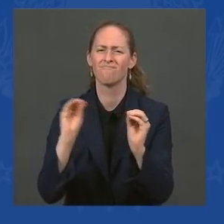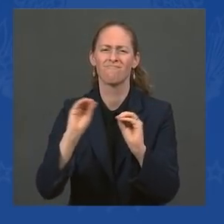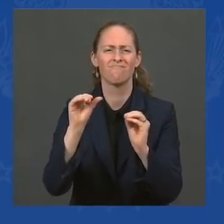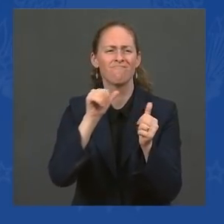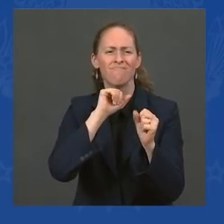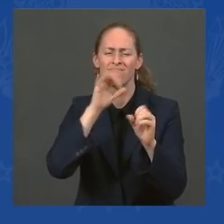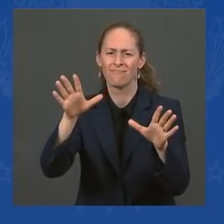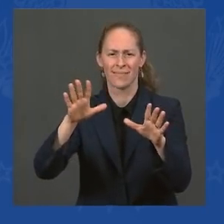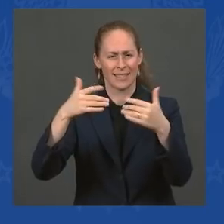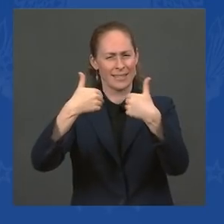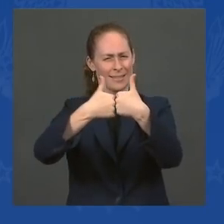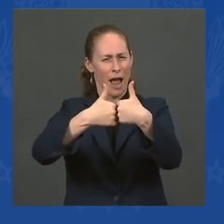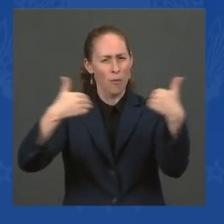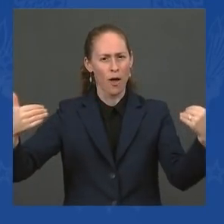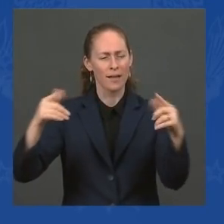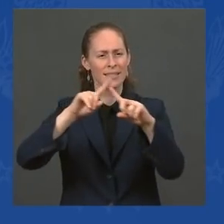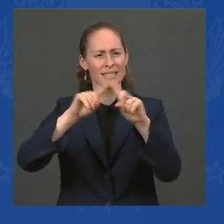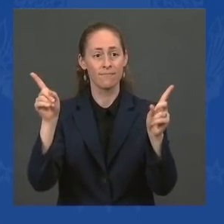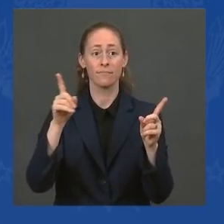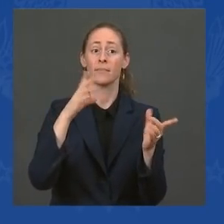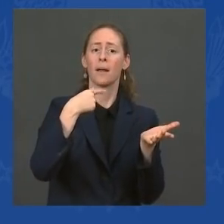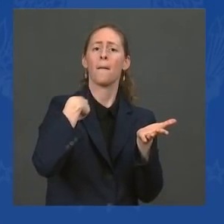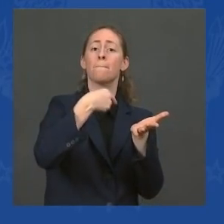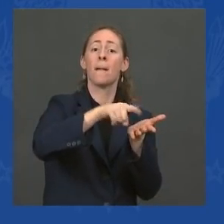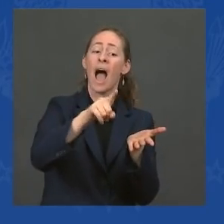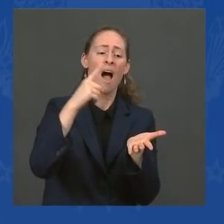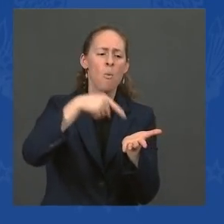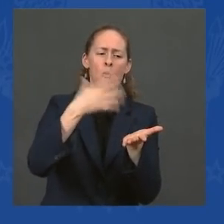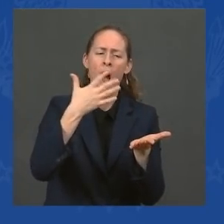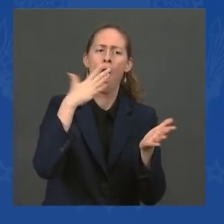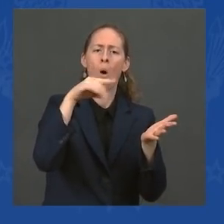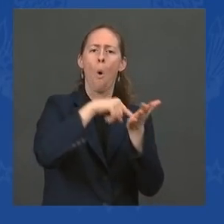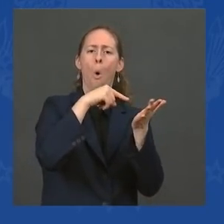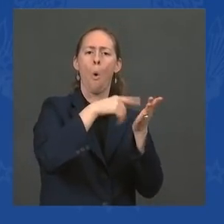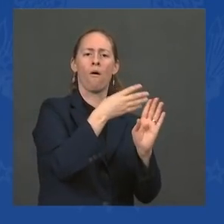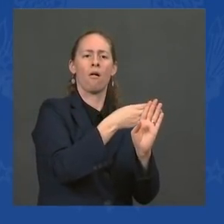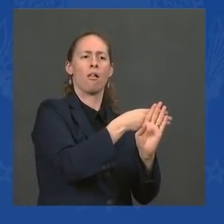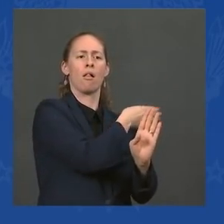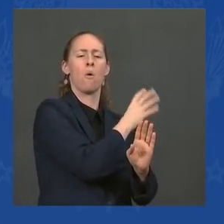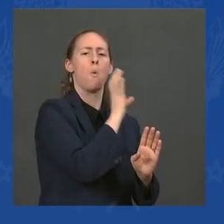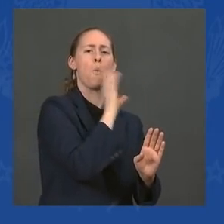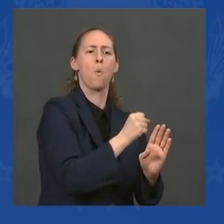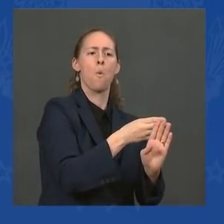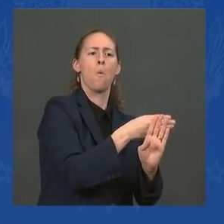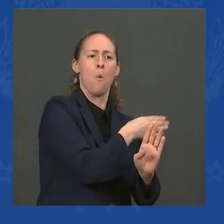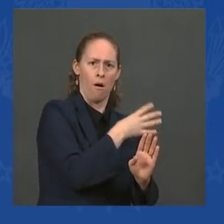It's about paying for what we owe and preventing a catastrophic event occurring in our economy.